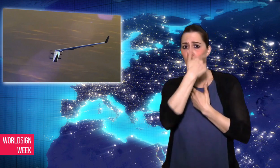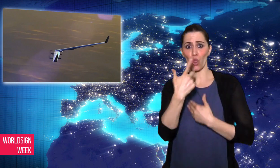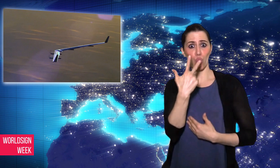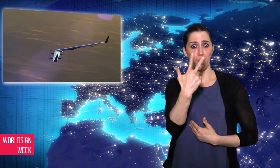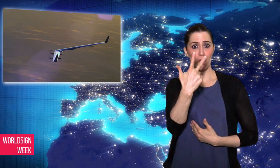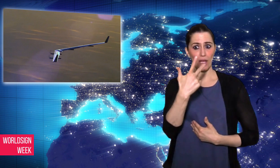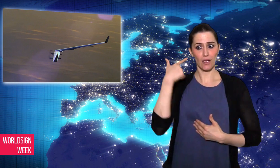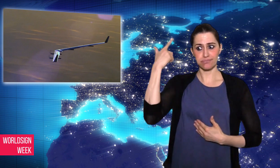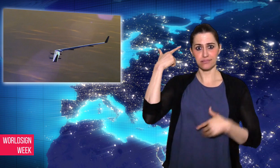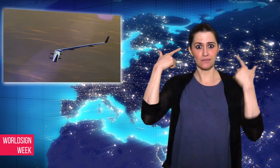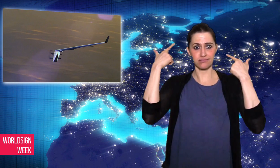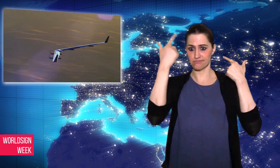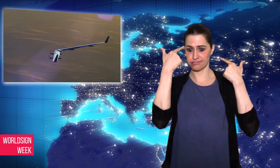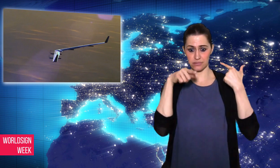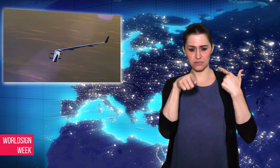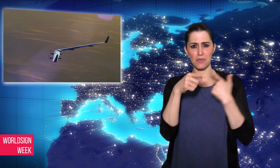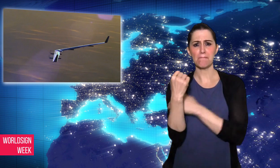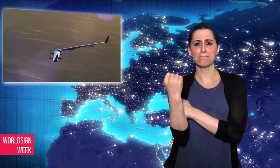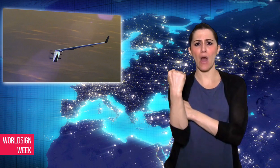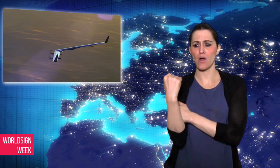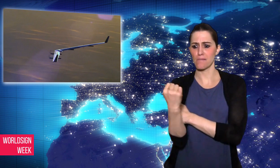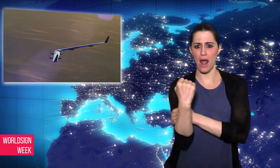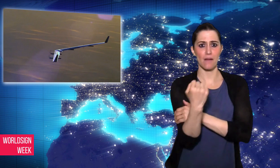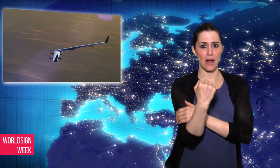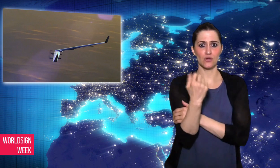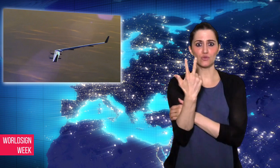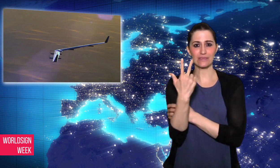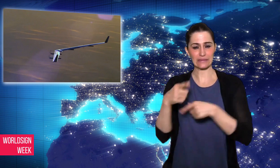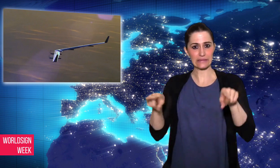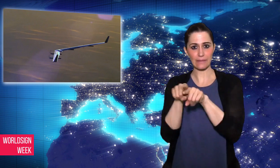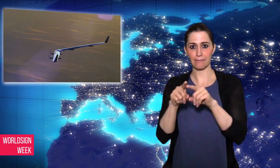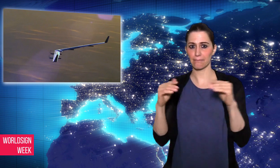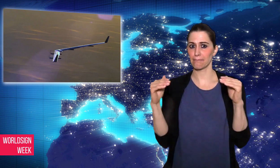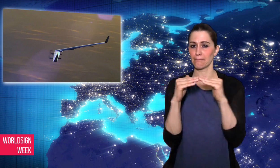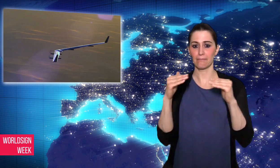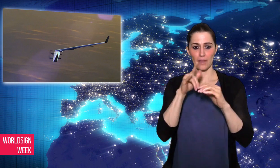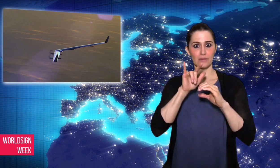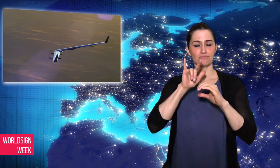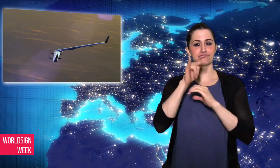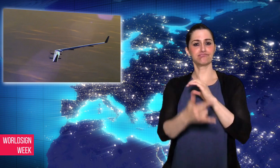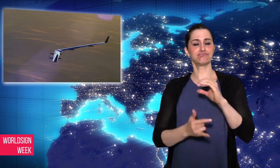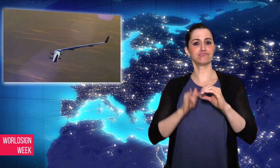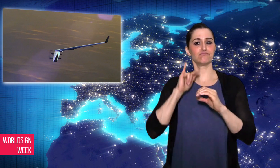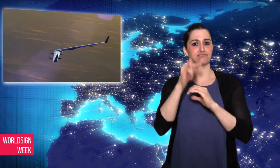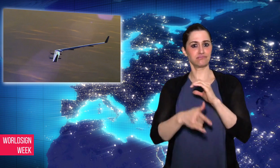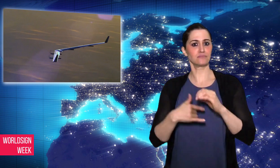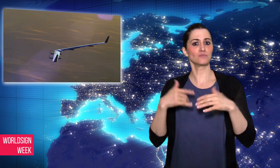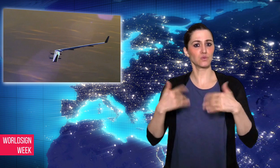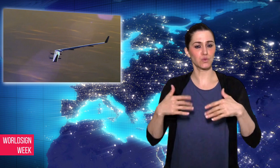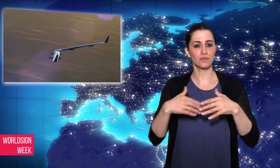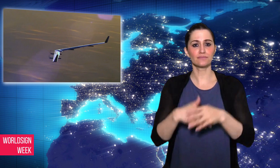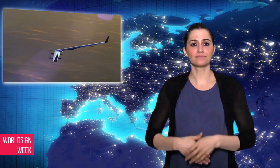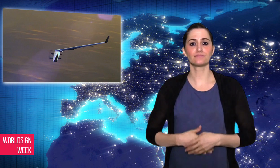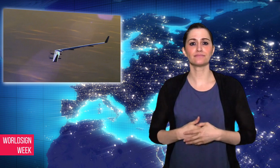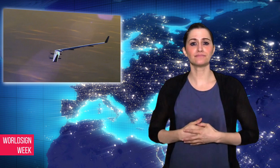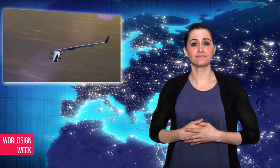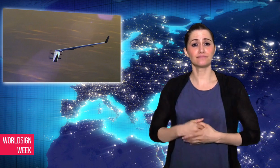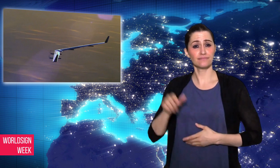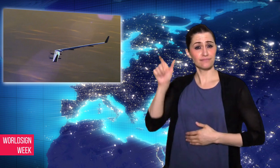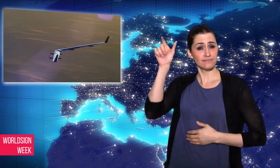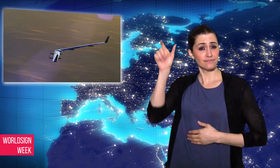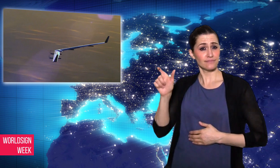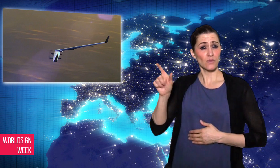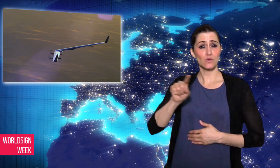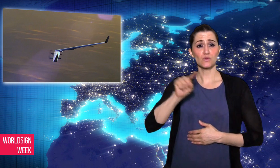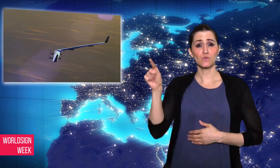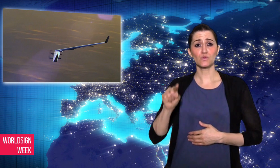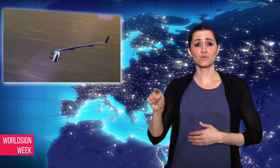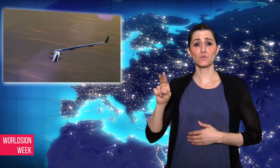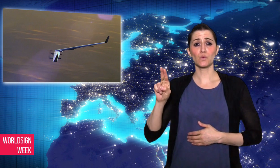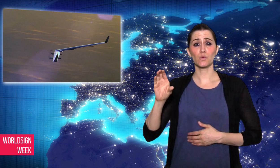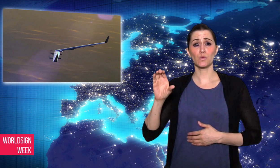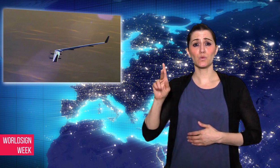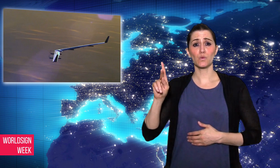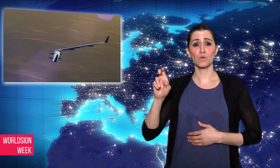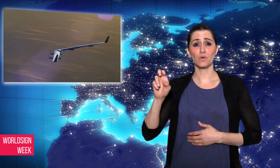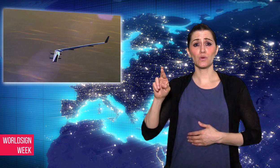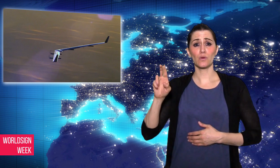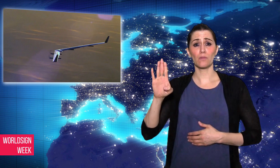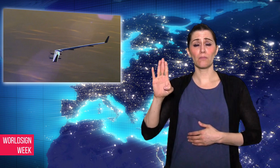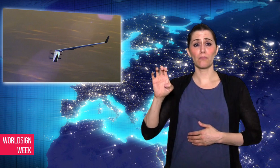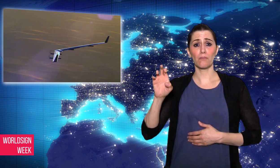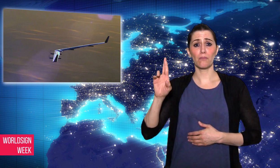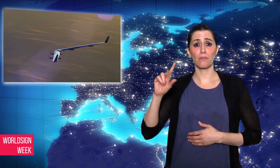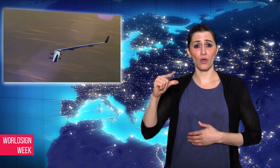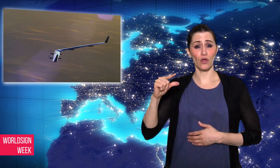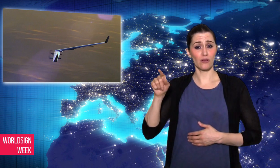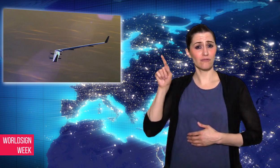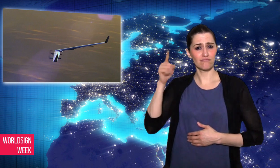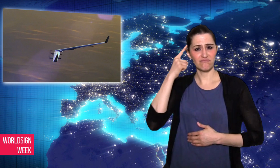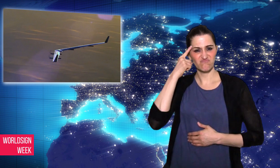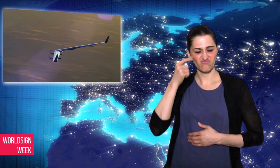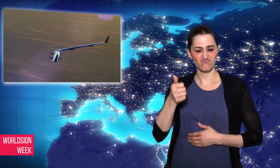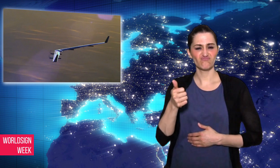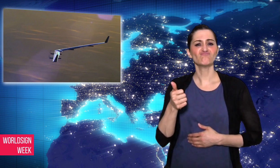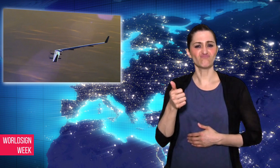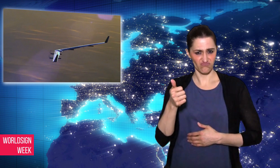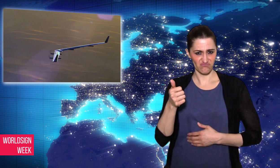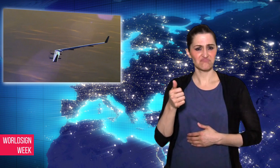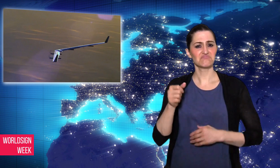Zuckerberg believes there could be a